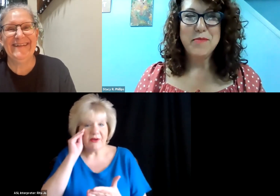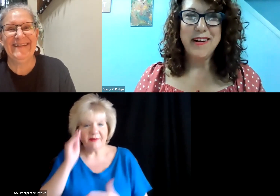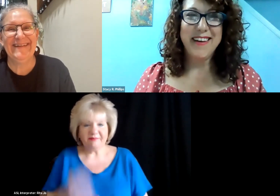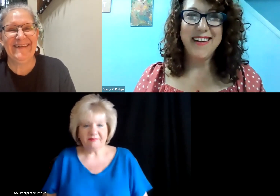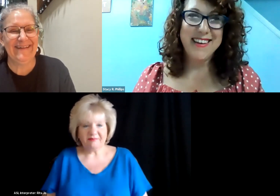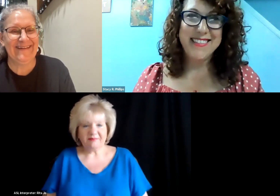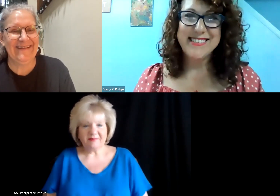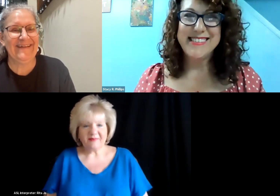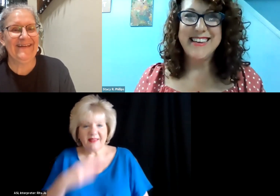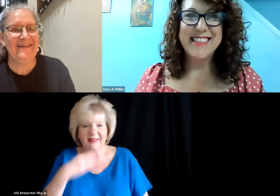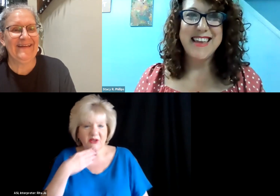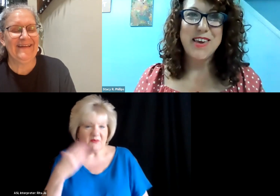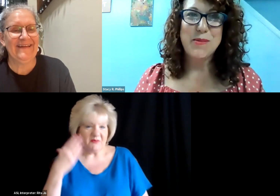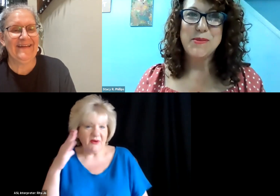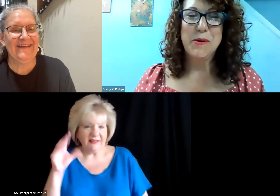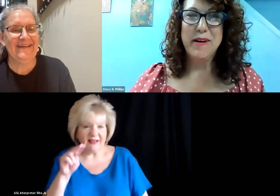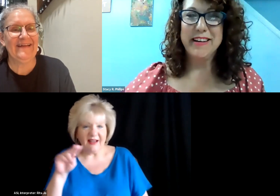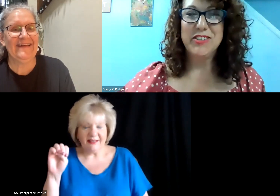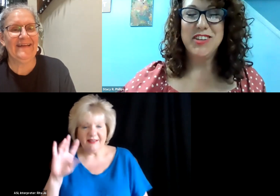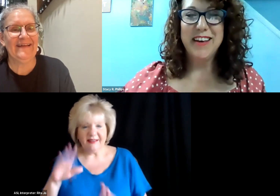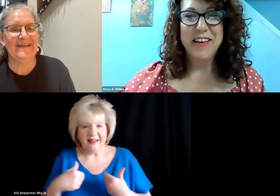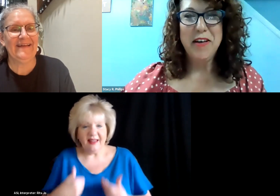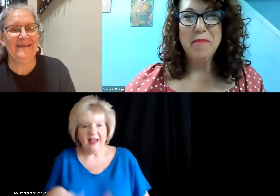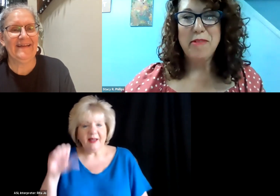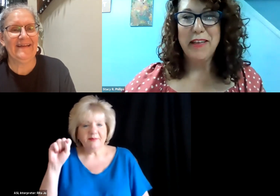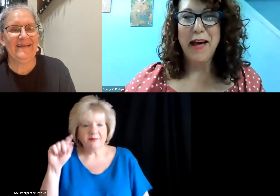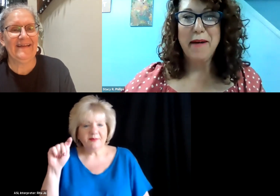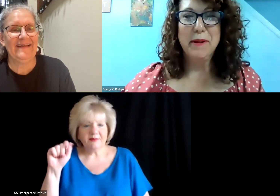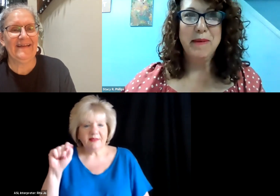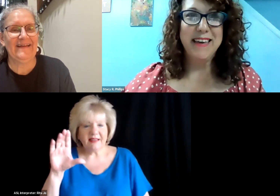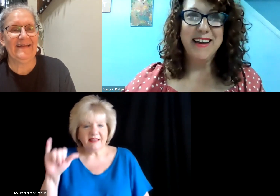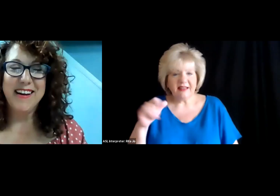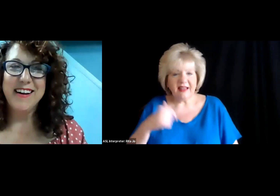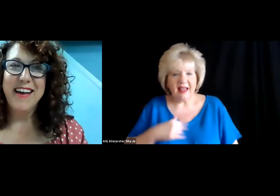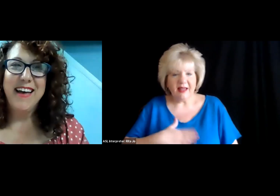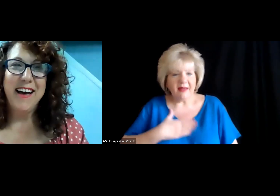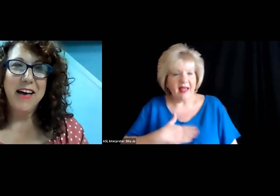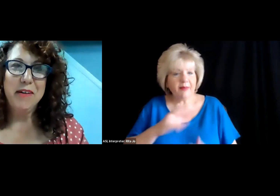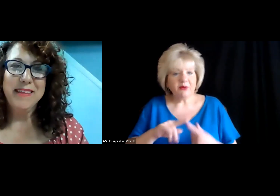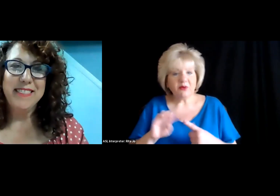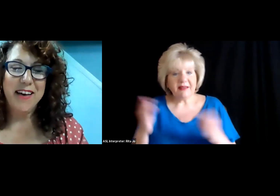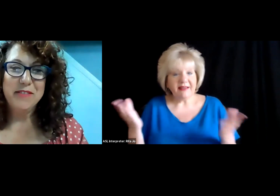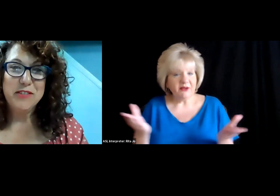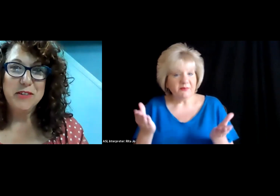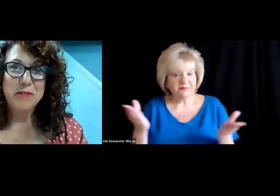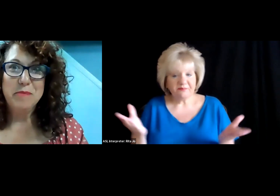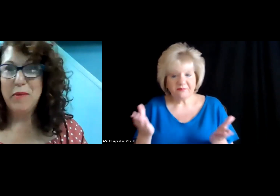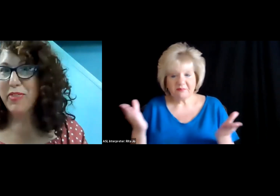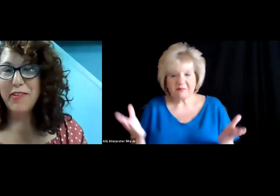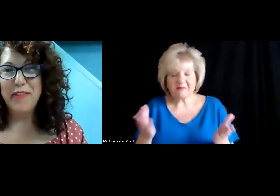Unknown: Morning Connie, this is Stacy, thank you so much. I'm really happy to be here, I would love to meet with all the